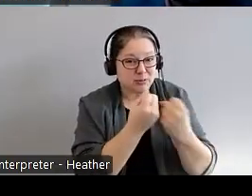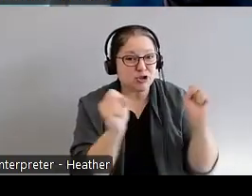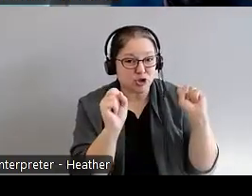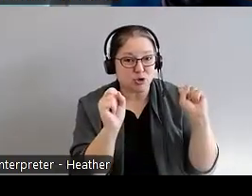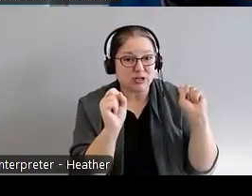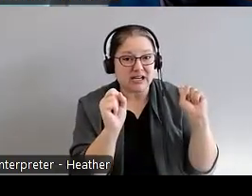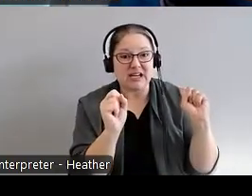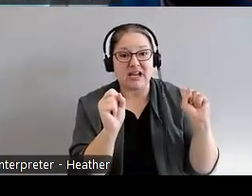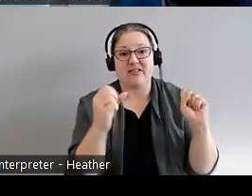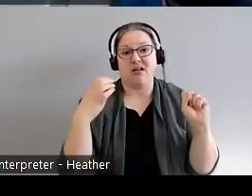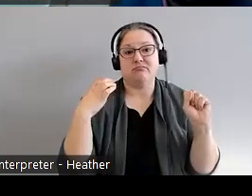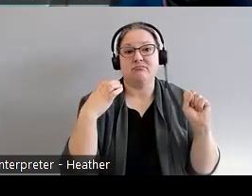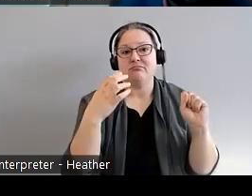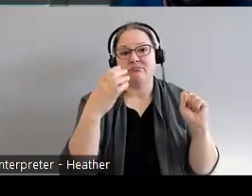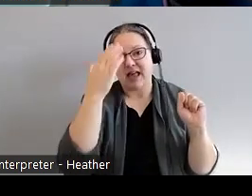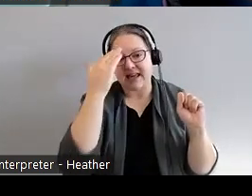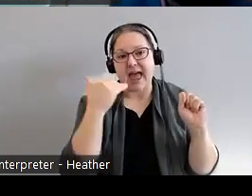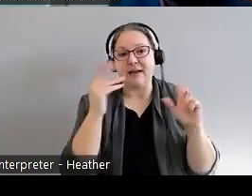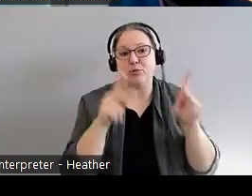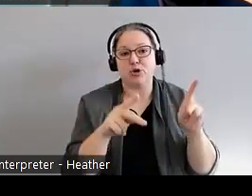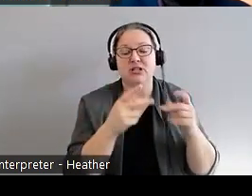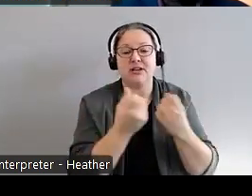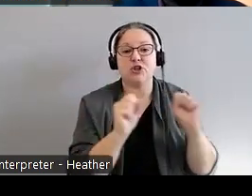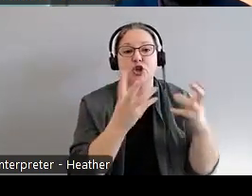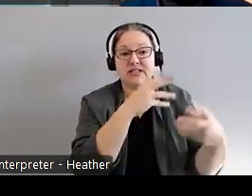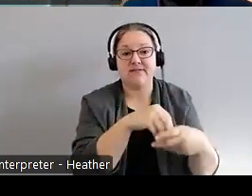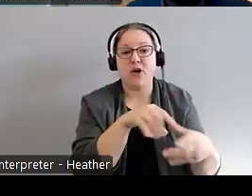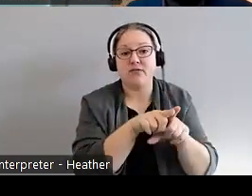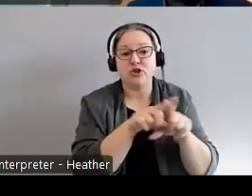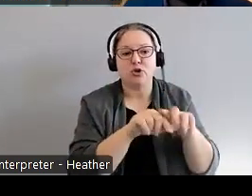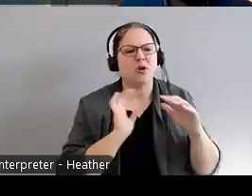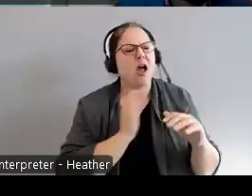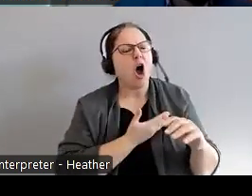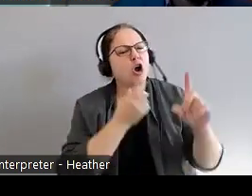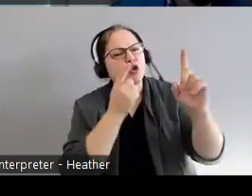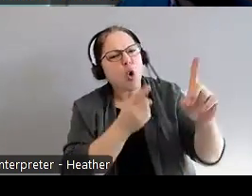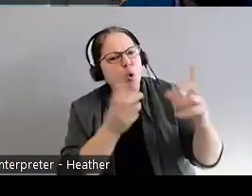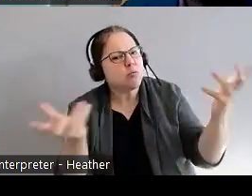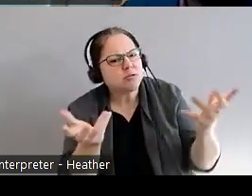hospital security as well. Uh and you know some of our objectives include like okay creating a system